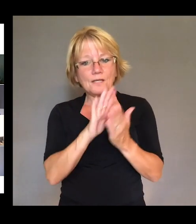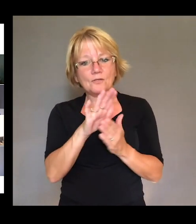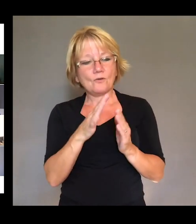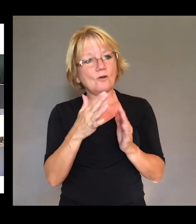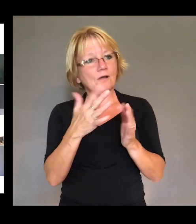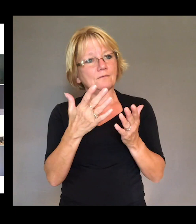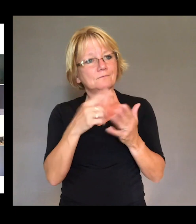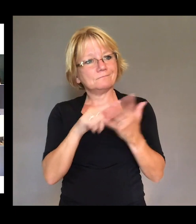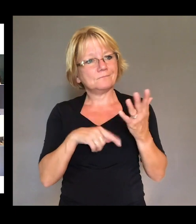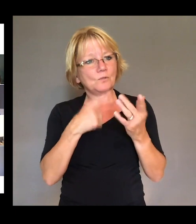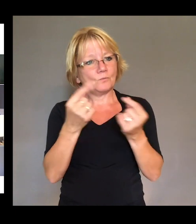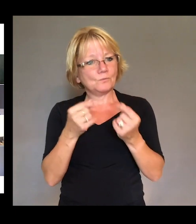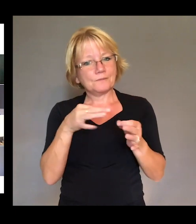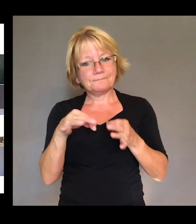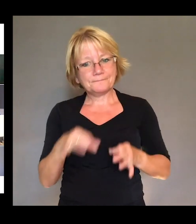and some of the things that you're doing as well?